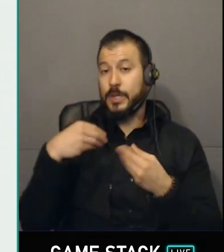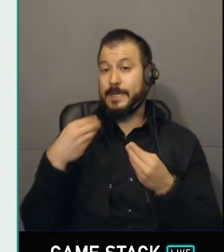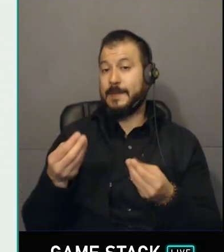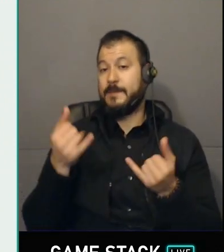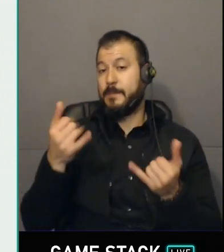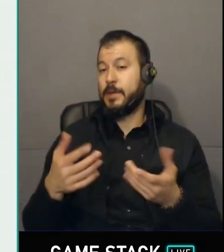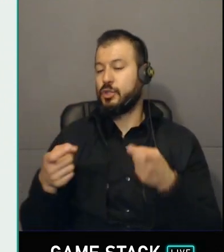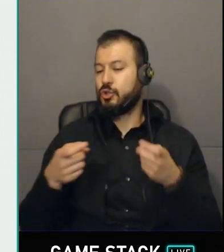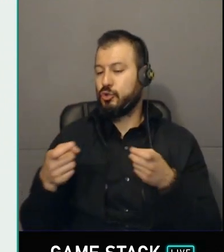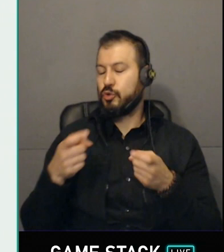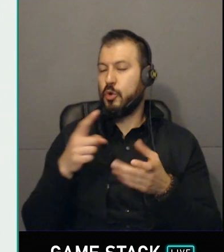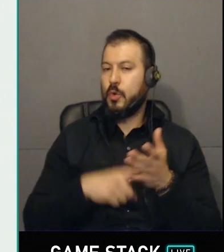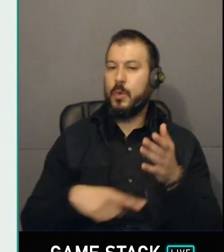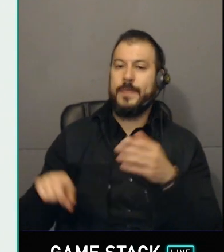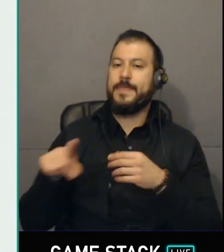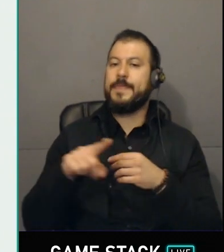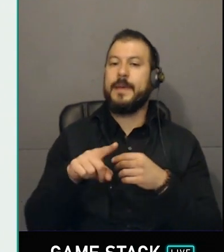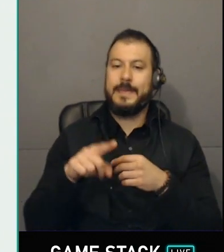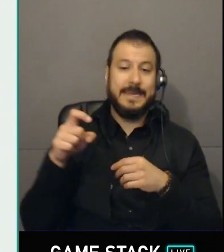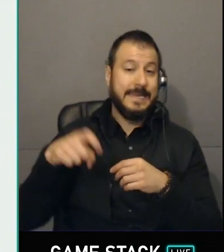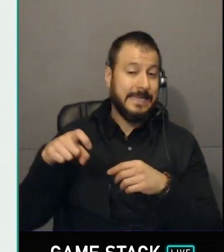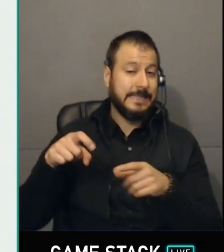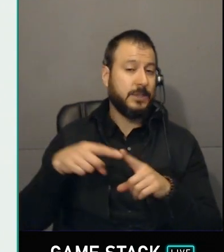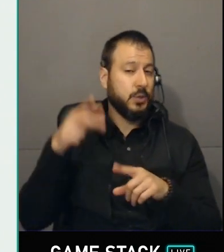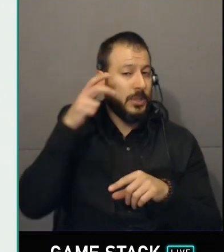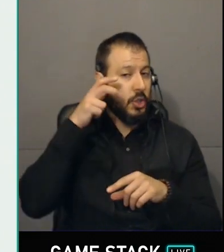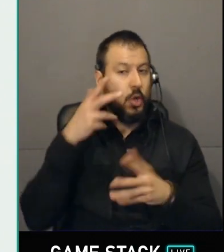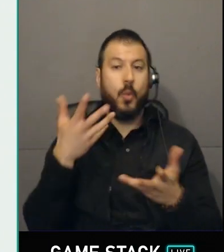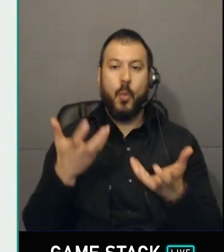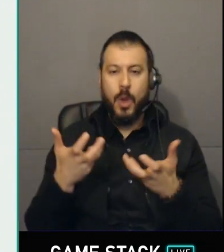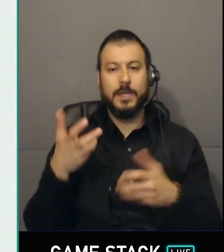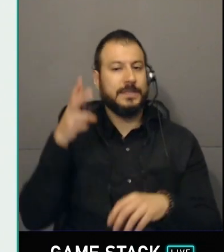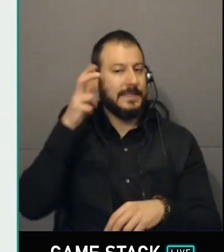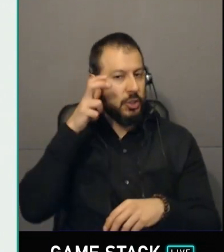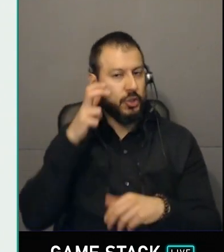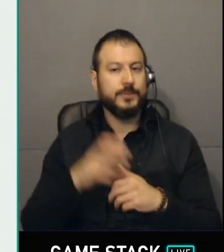player control over what they need to hear and want to hear in the game.